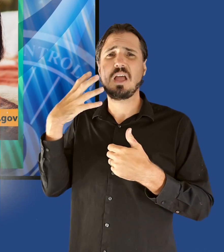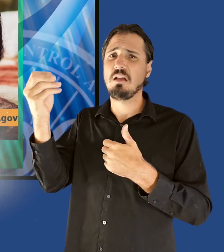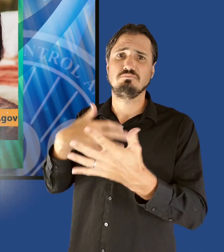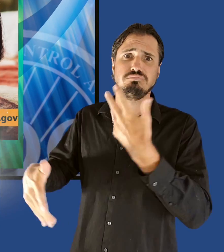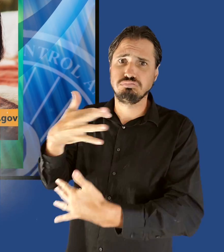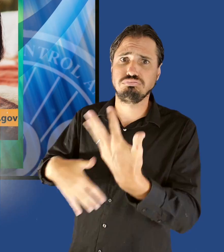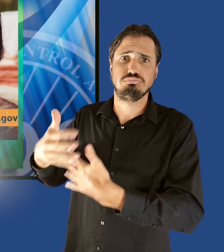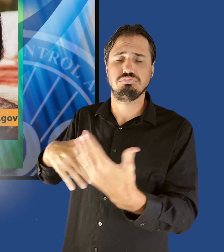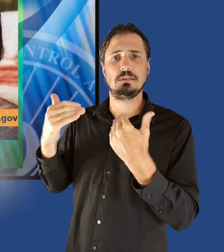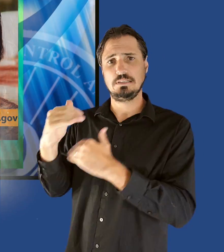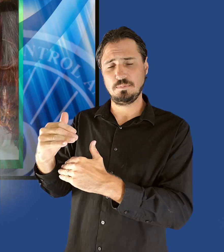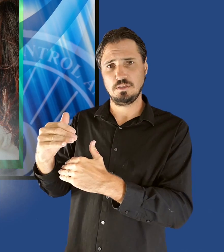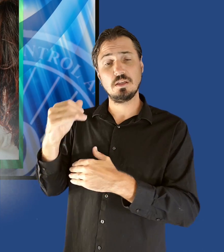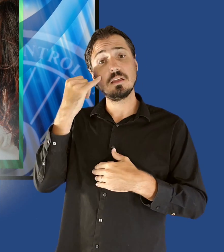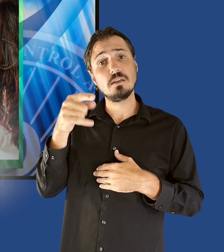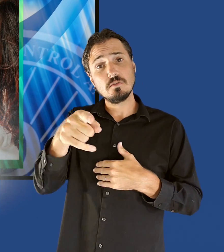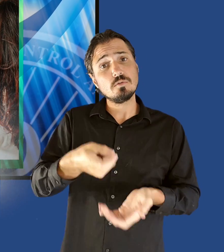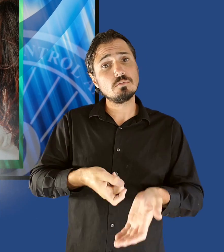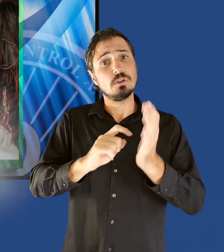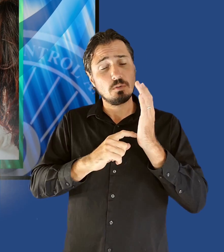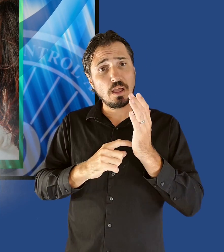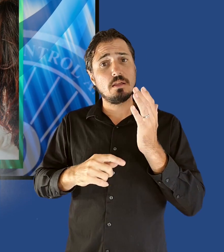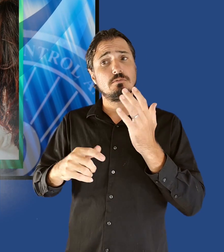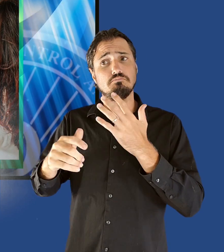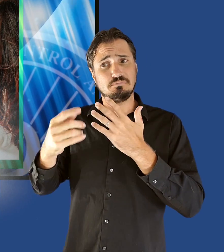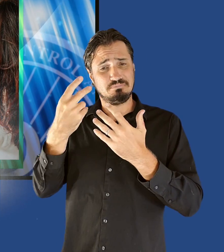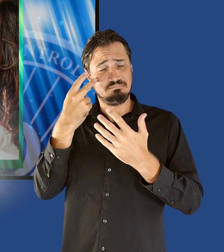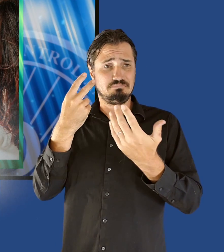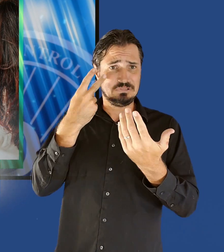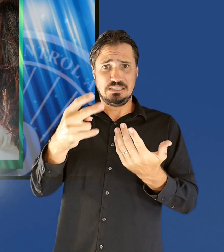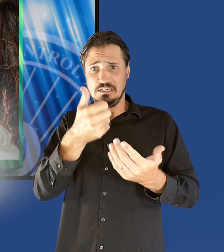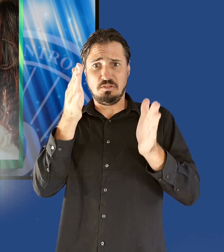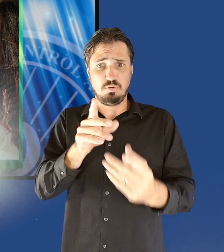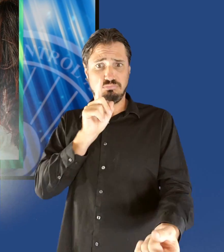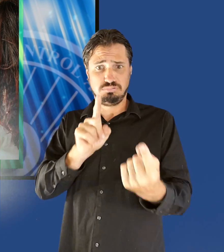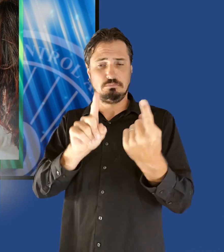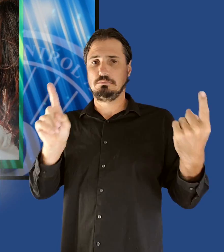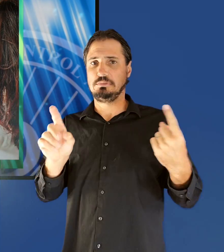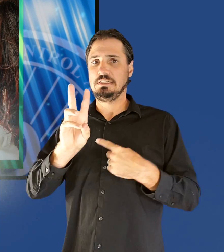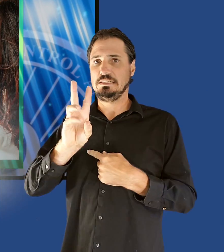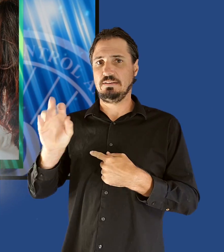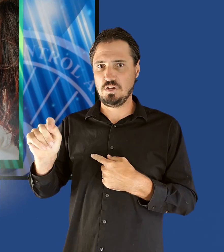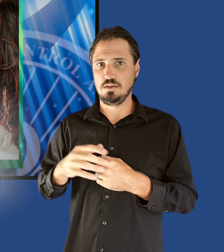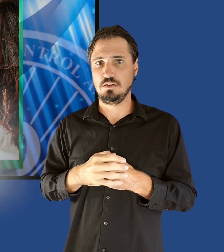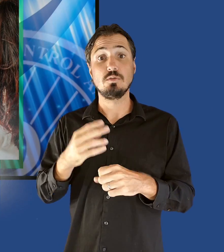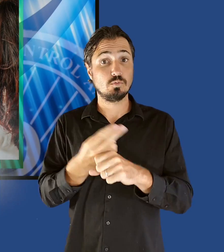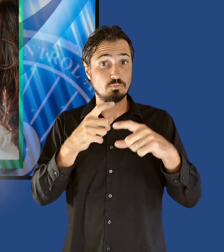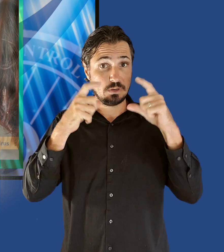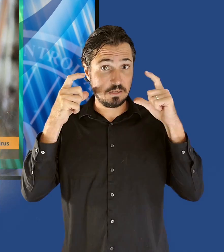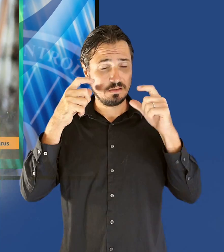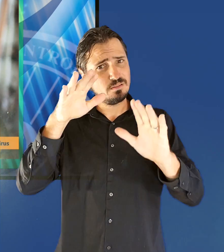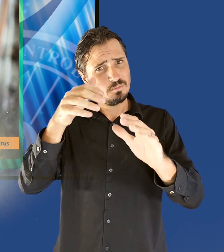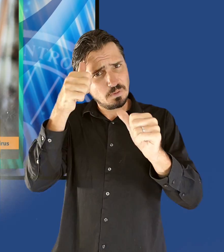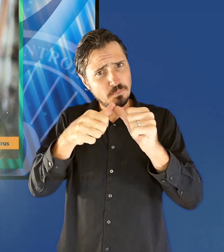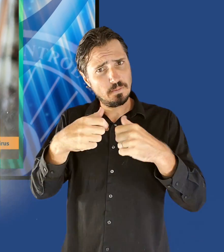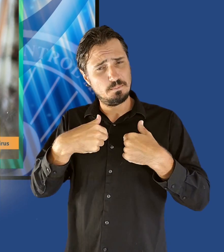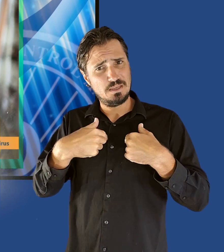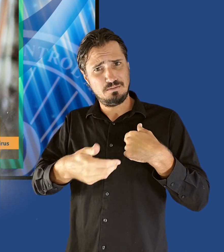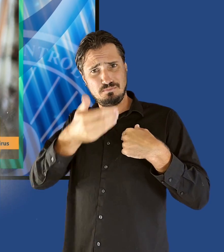Refrain from social gatherings or public outings. If you must interact with people outside of your home, maintain a distance of 6 feet of separation, and wear a mask